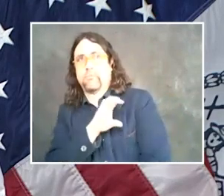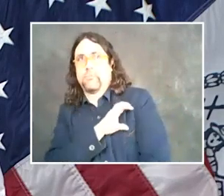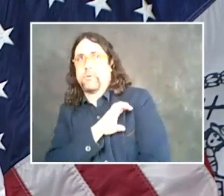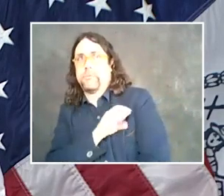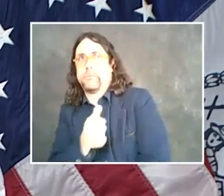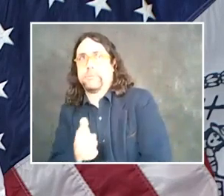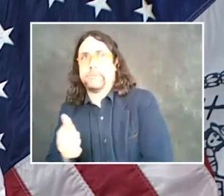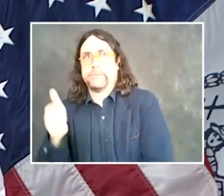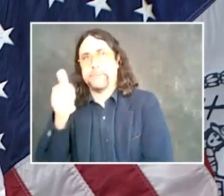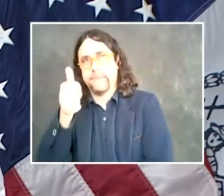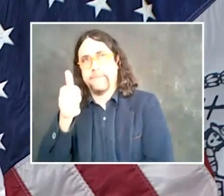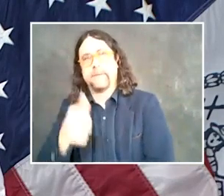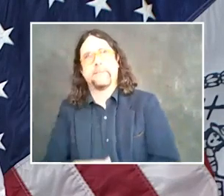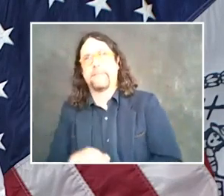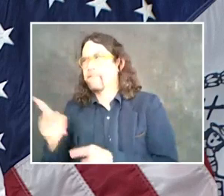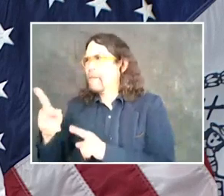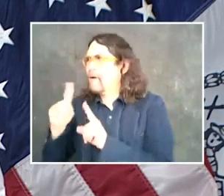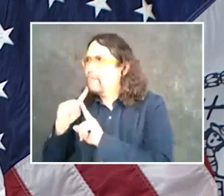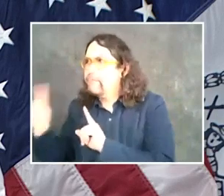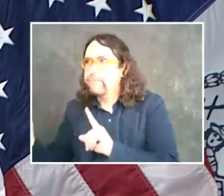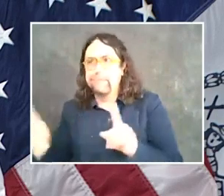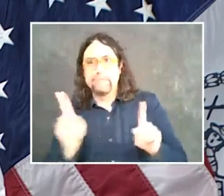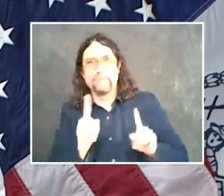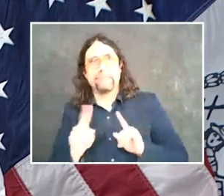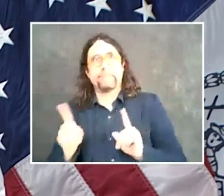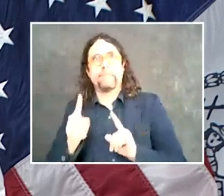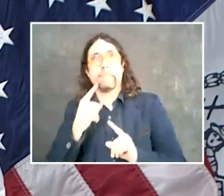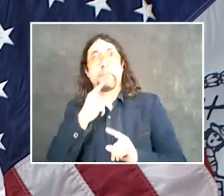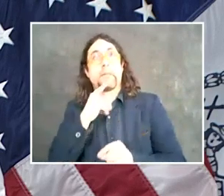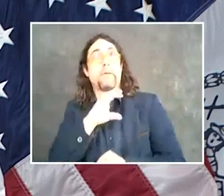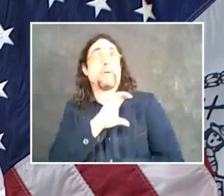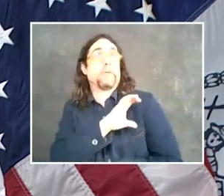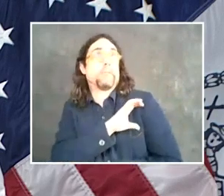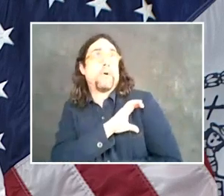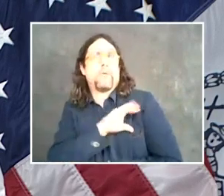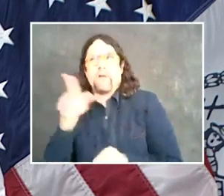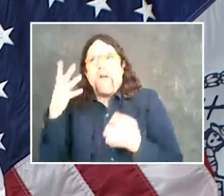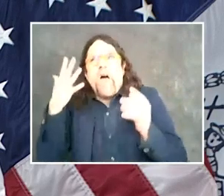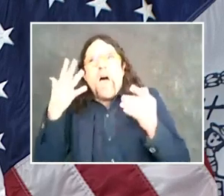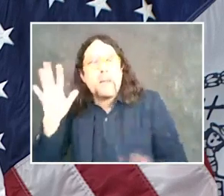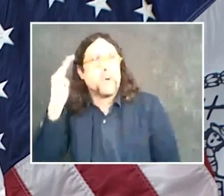HE TWEETED SOME INFORMATION THAT THIS WAS ORGANIZED WITH